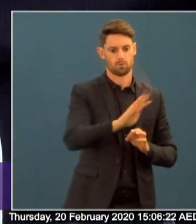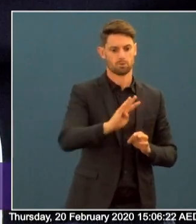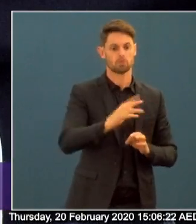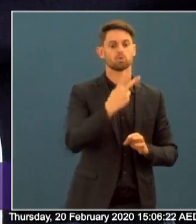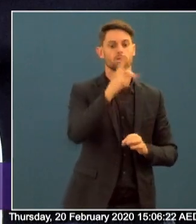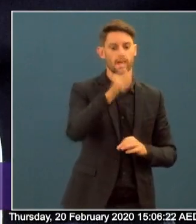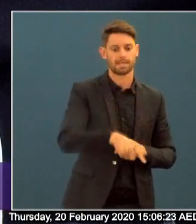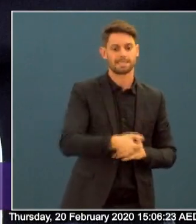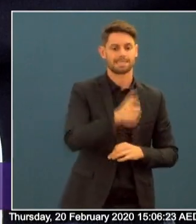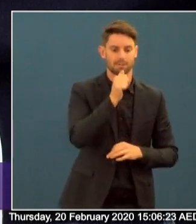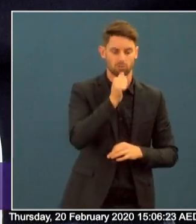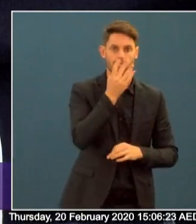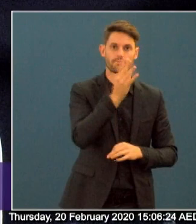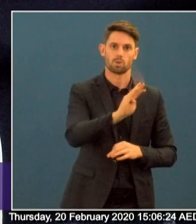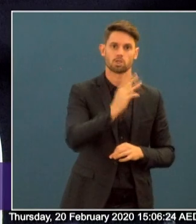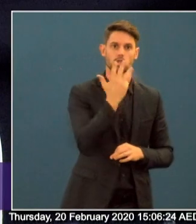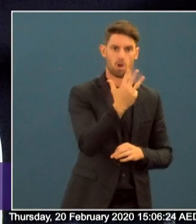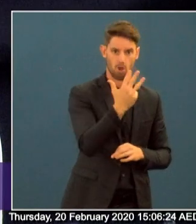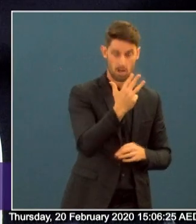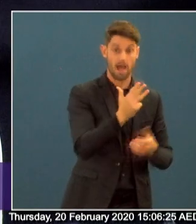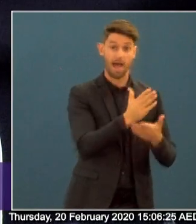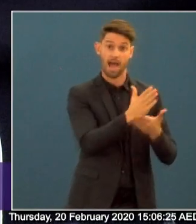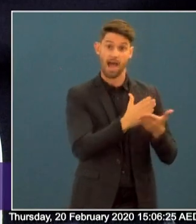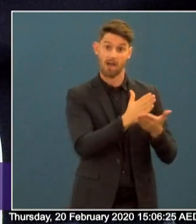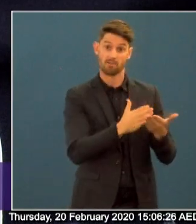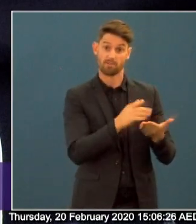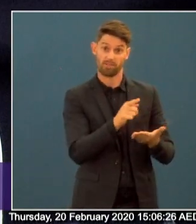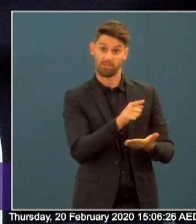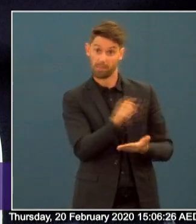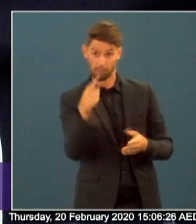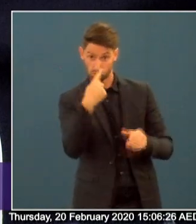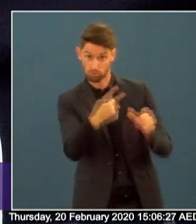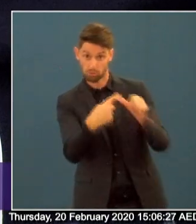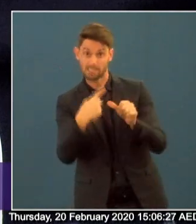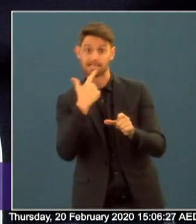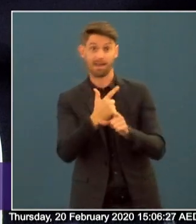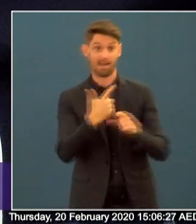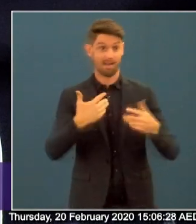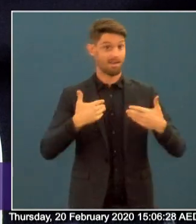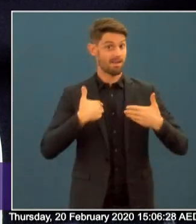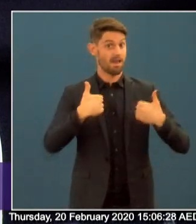more than half, 58 per cent, of respondents said the health and well-being of people with disability